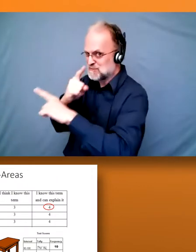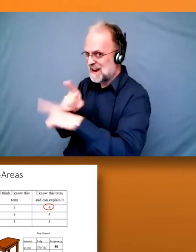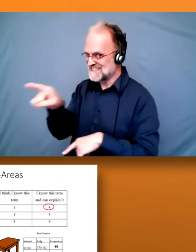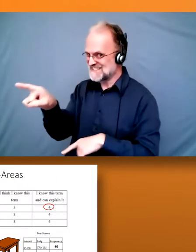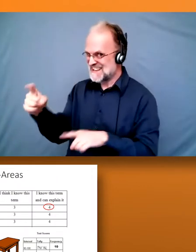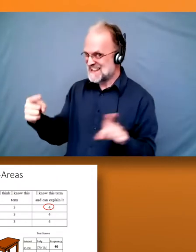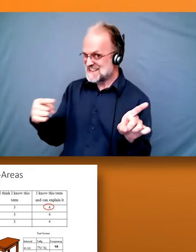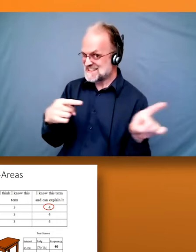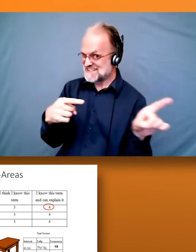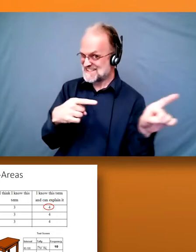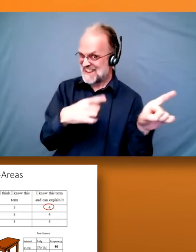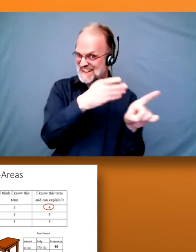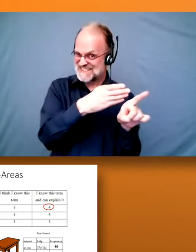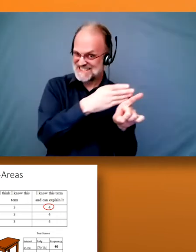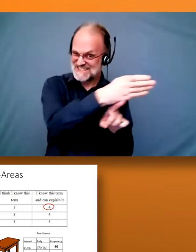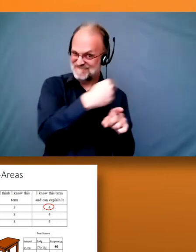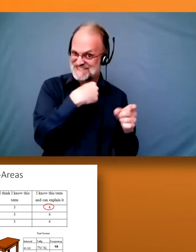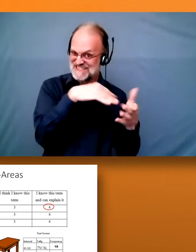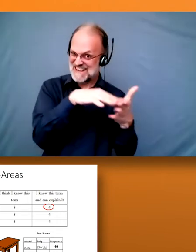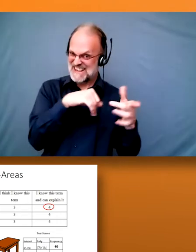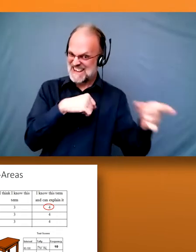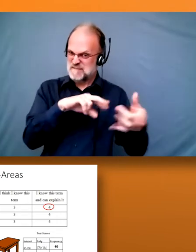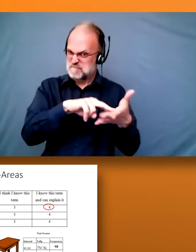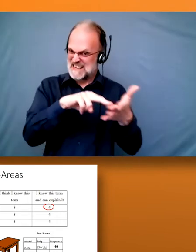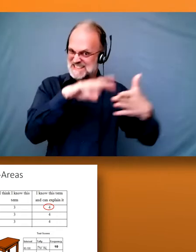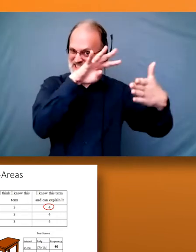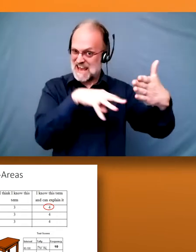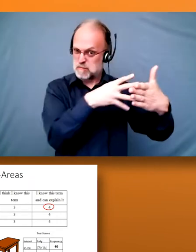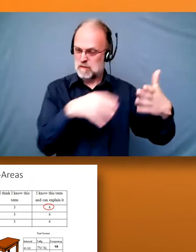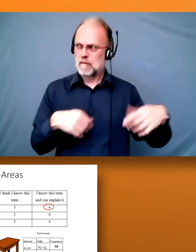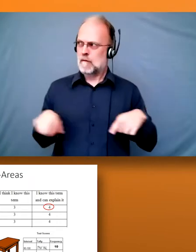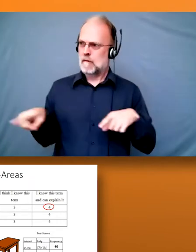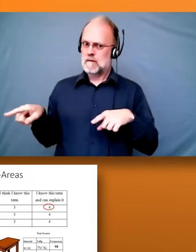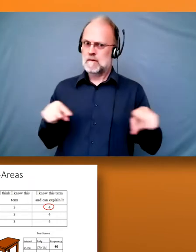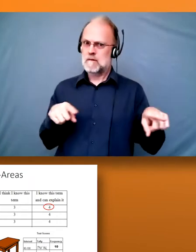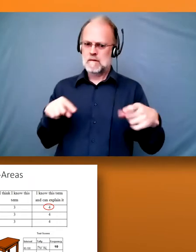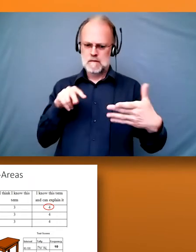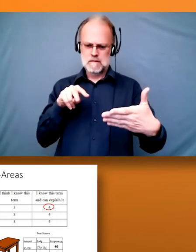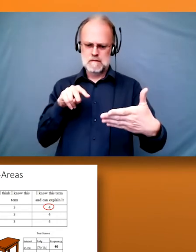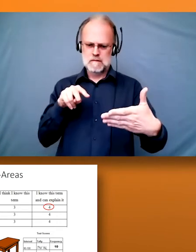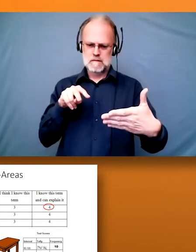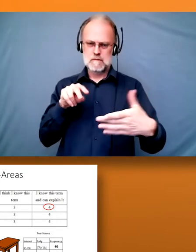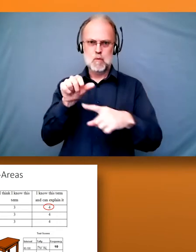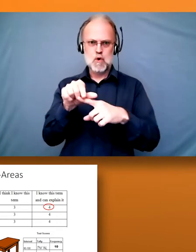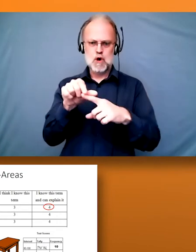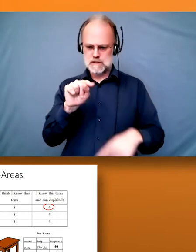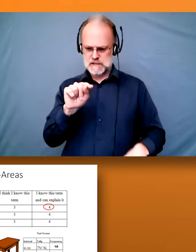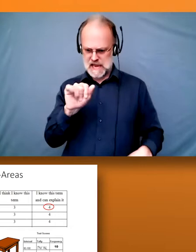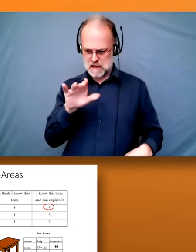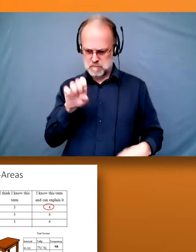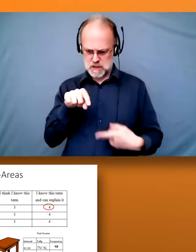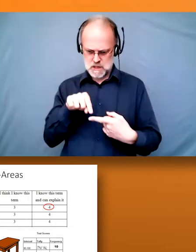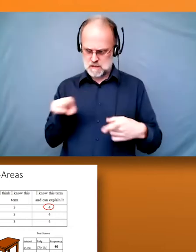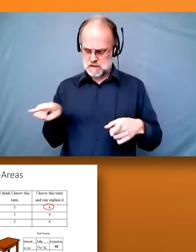Yes, you're right that. But in this context, it means this other thing. And they have to be able to make that adjustment